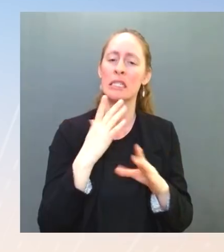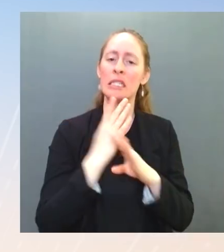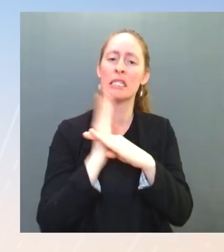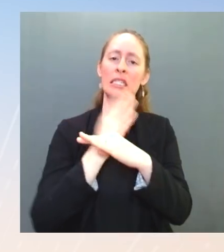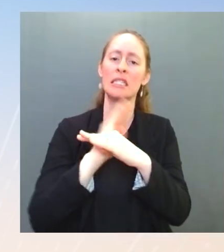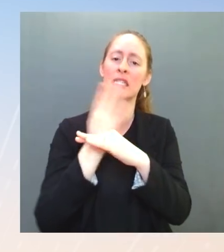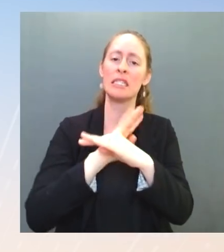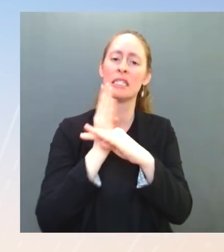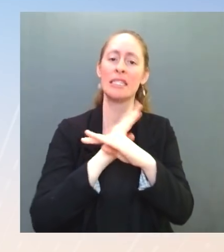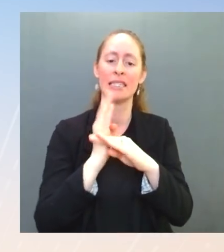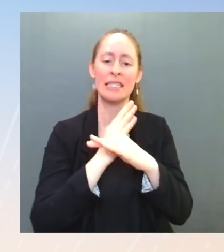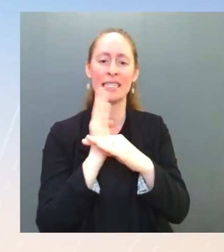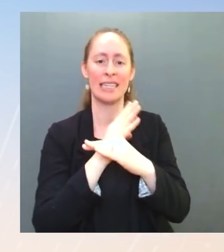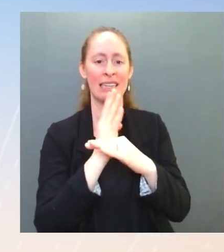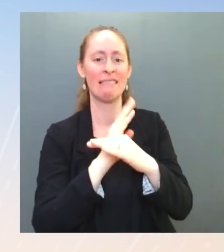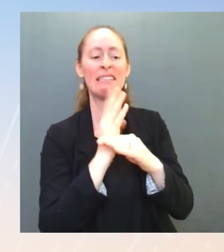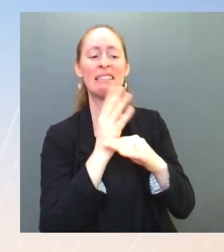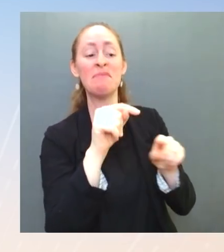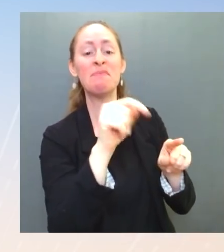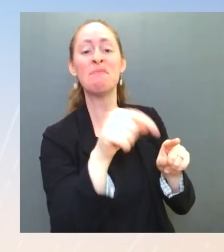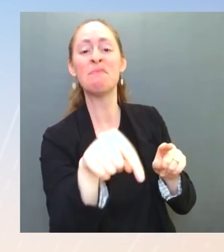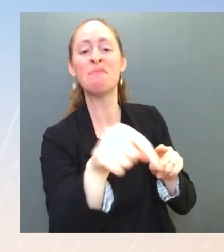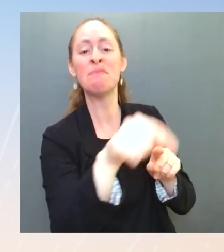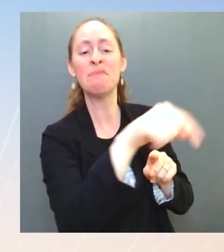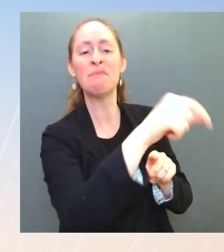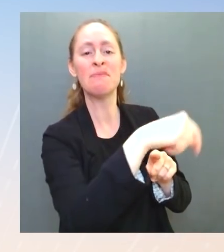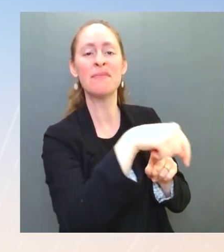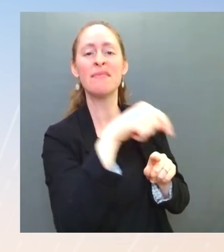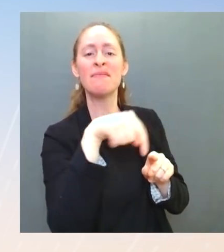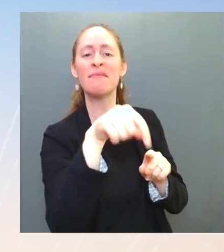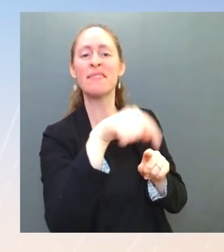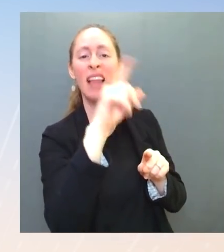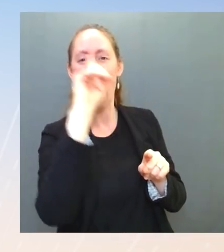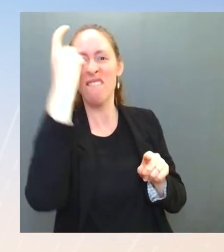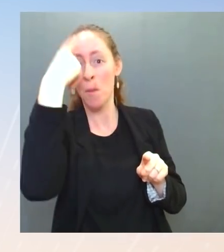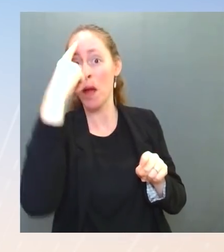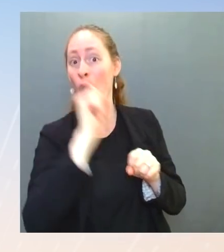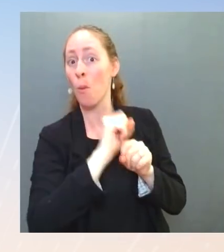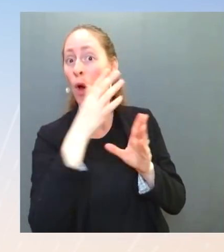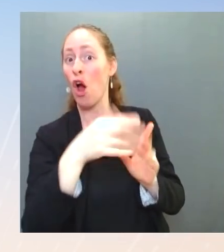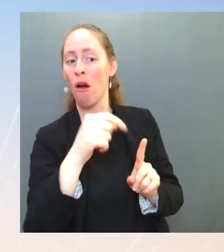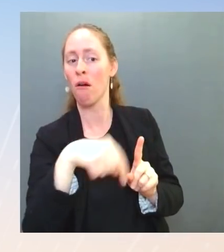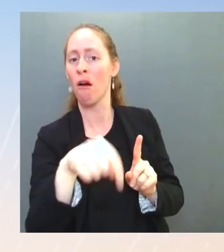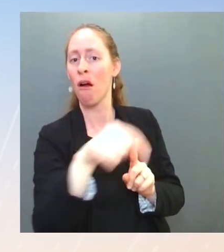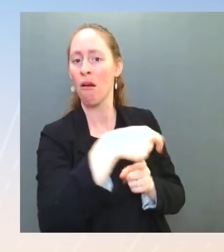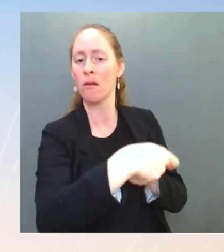I think it's important, and that's always been the case, but ghost guns, we know, are an area